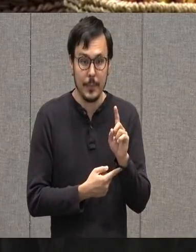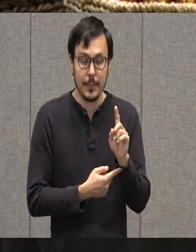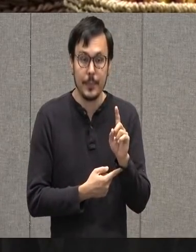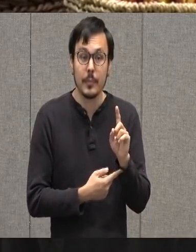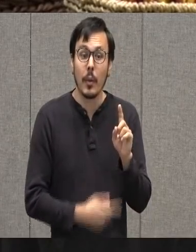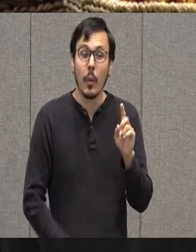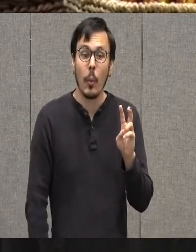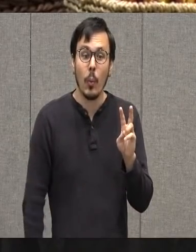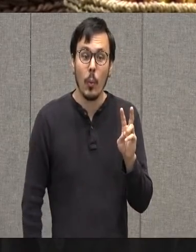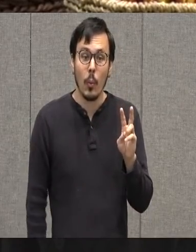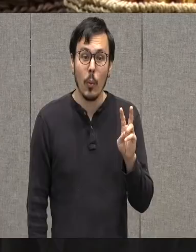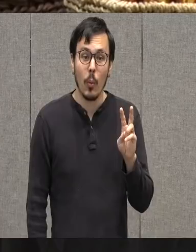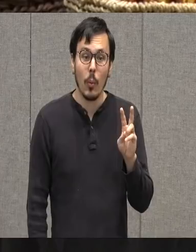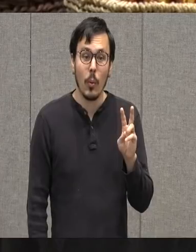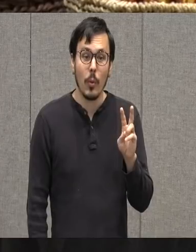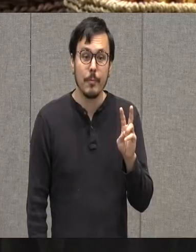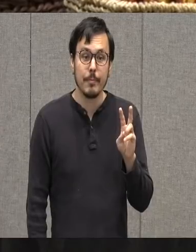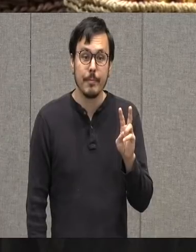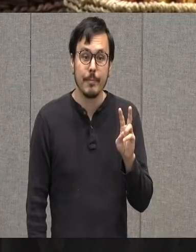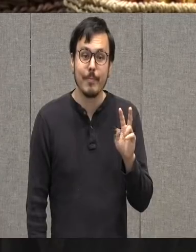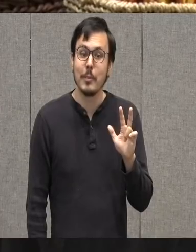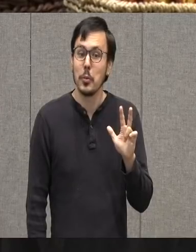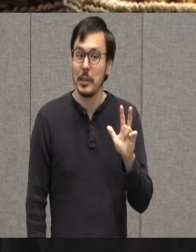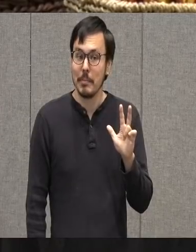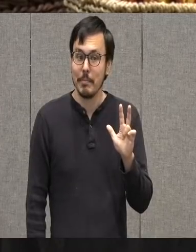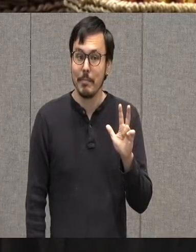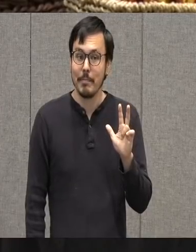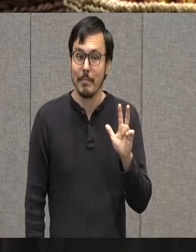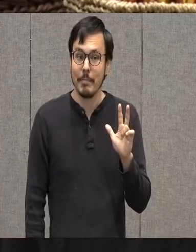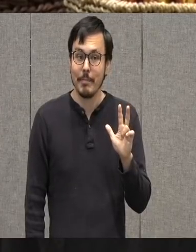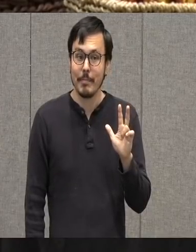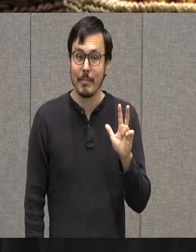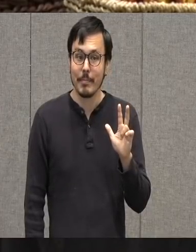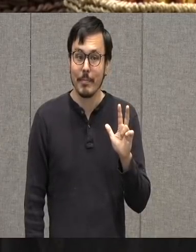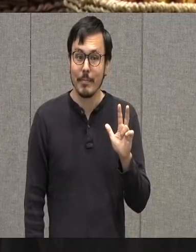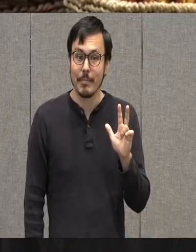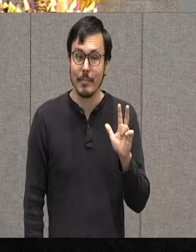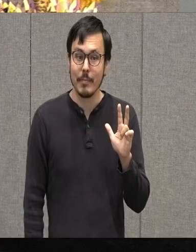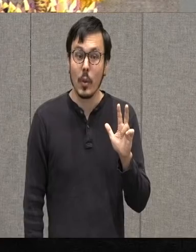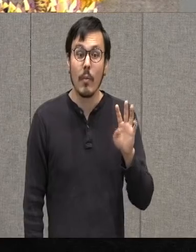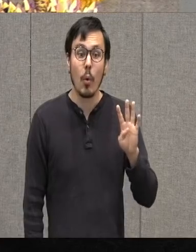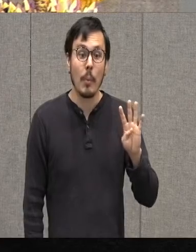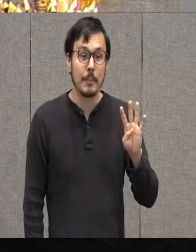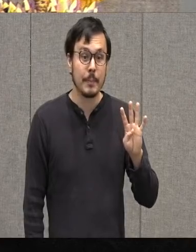two, three, four,